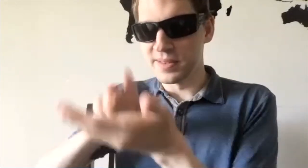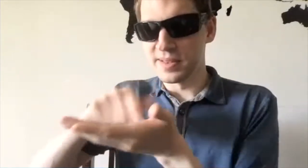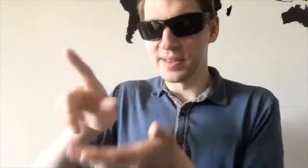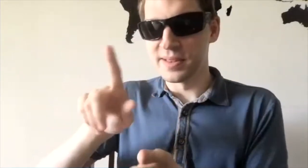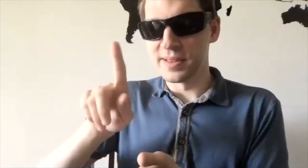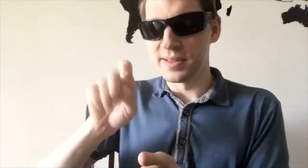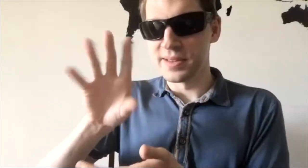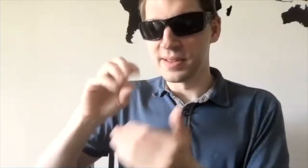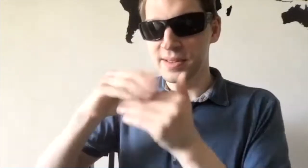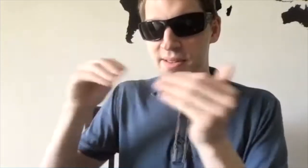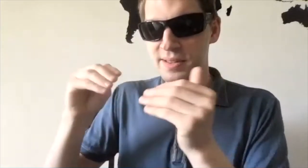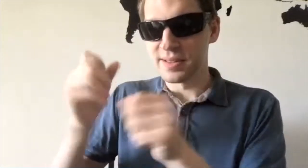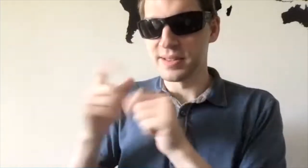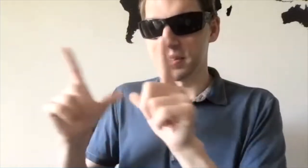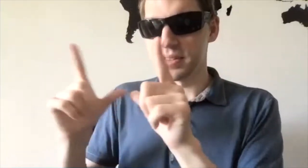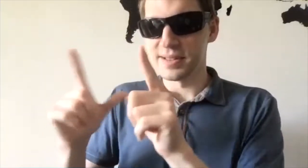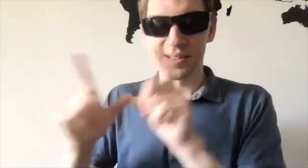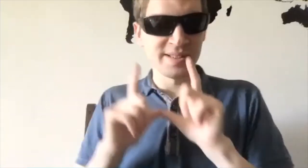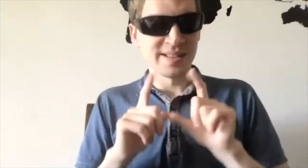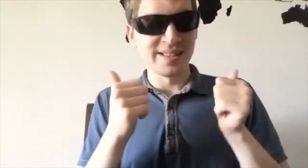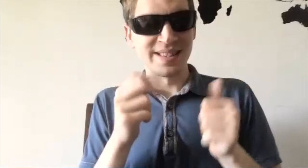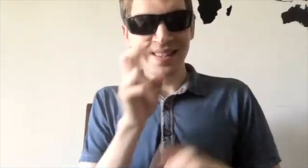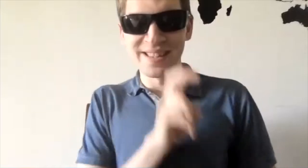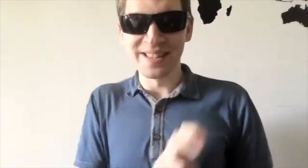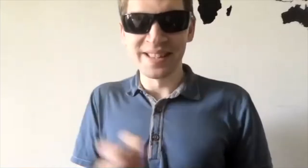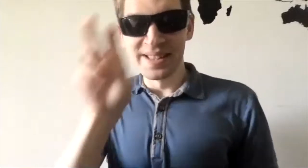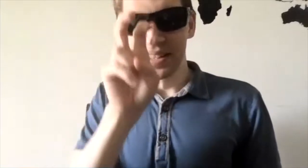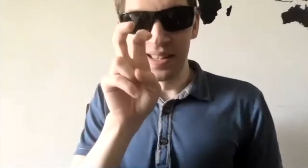then they pay, whatever, $150 and now they've got their emotional support animal.